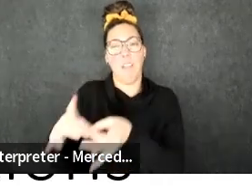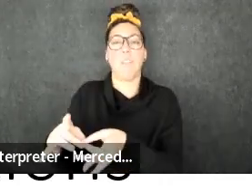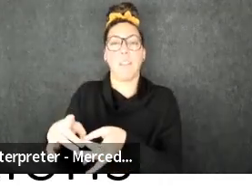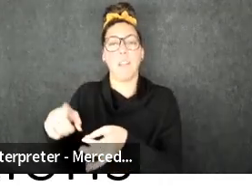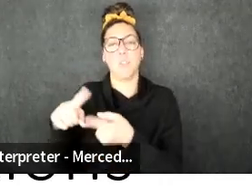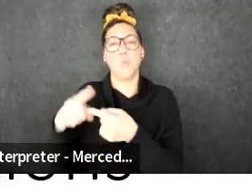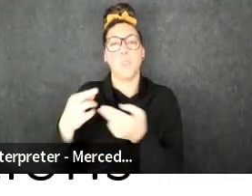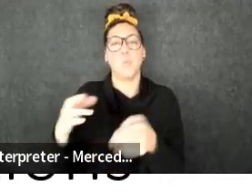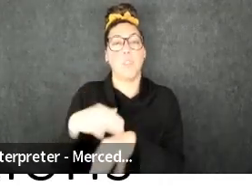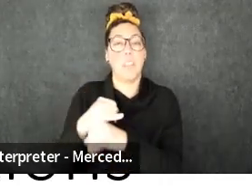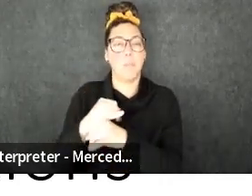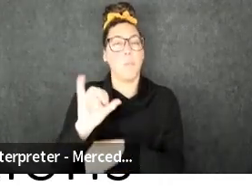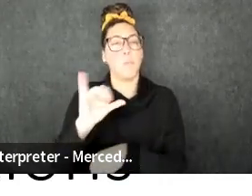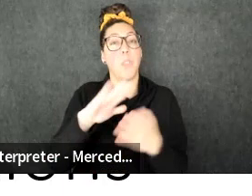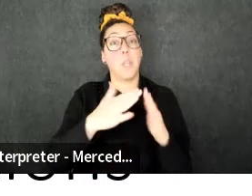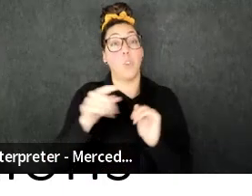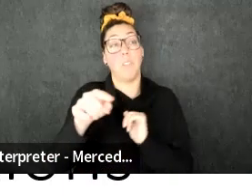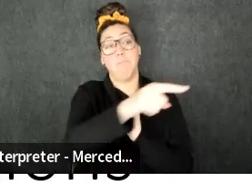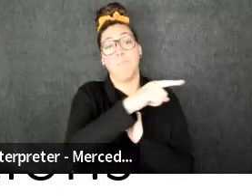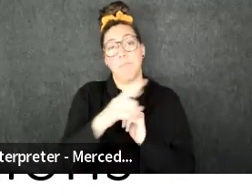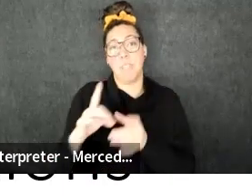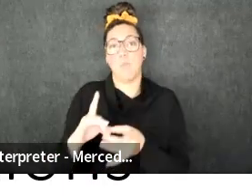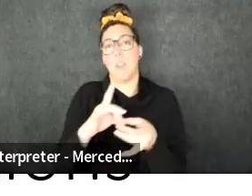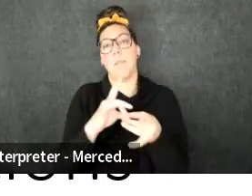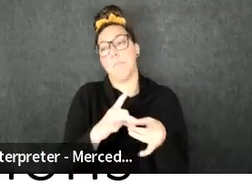and in the community. So that's a good start.